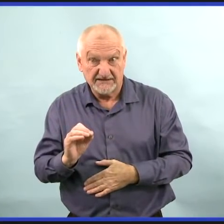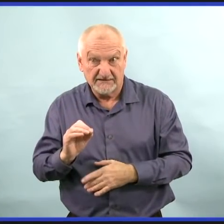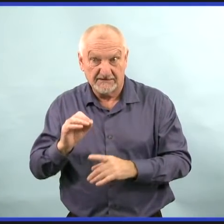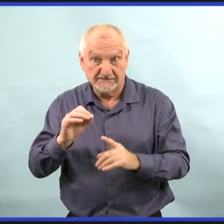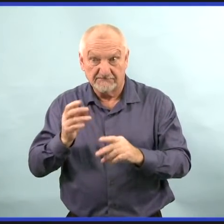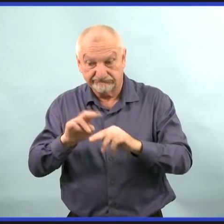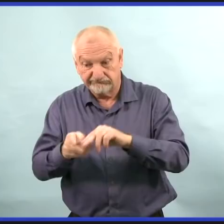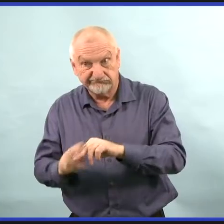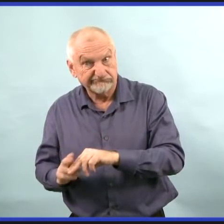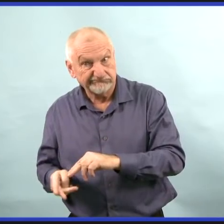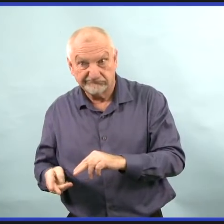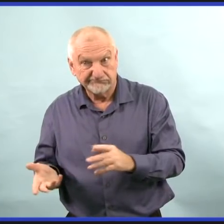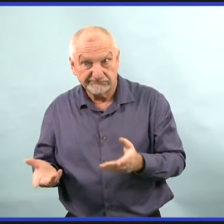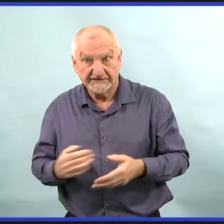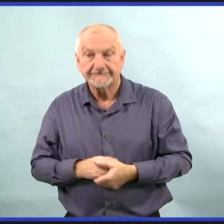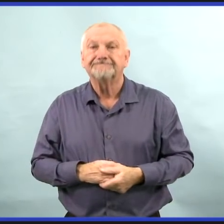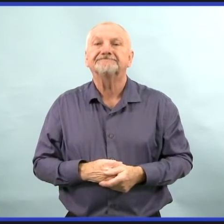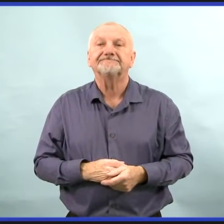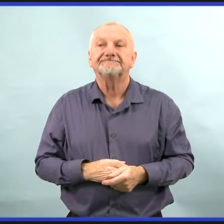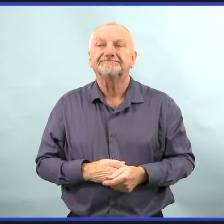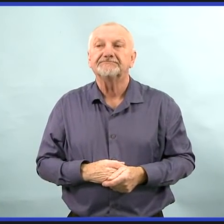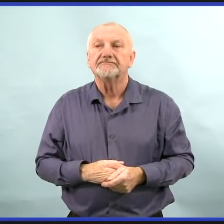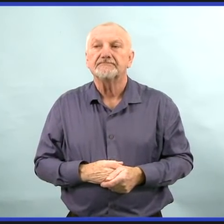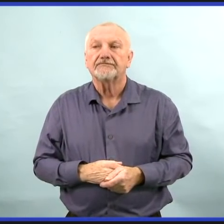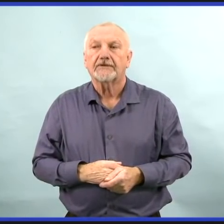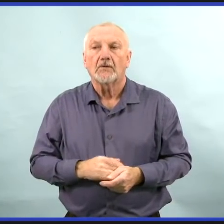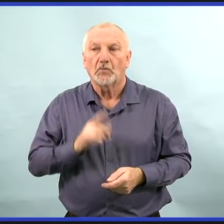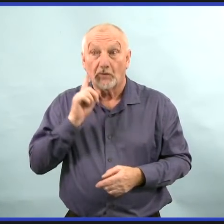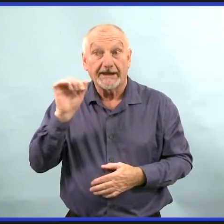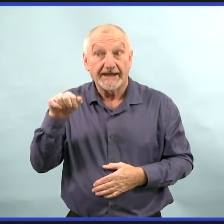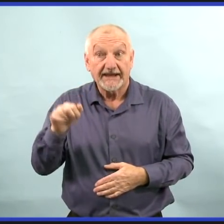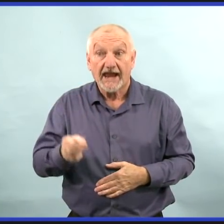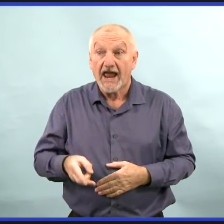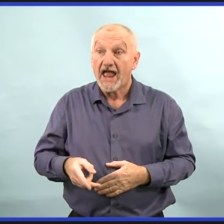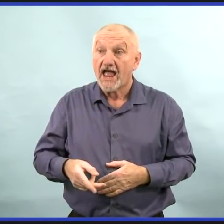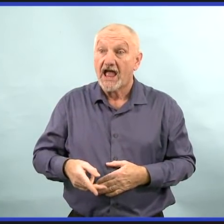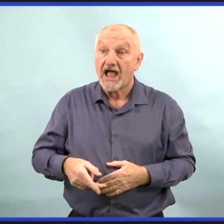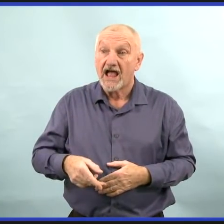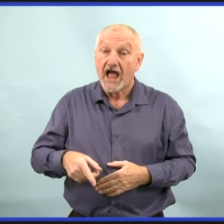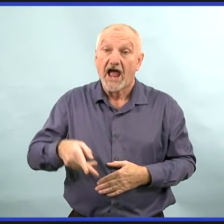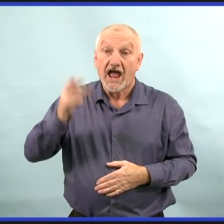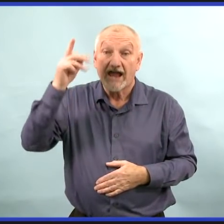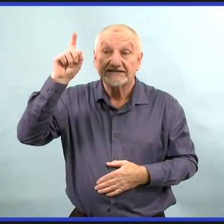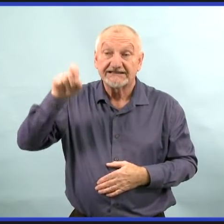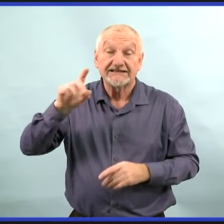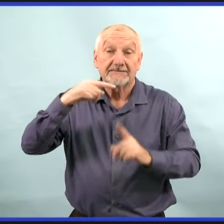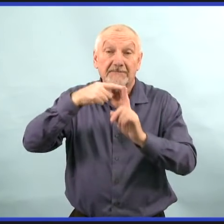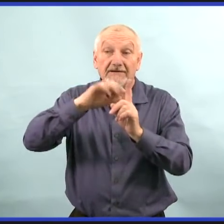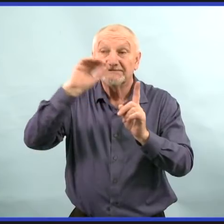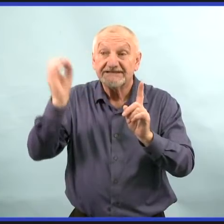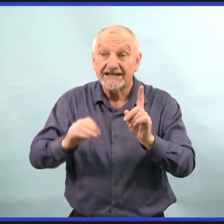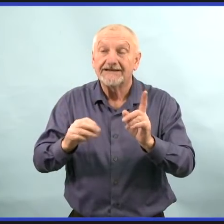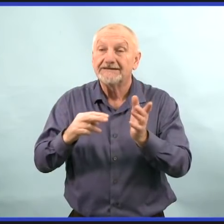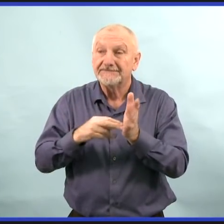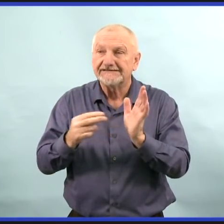is that you're missing many cases so we know with our show prevalence data that we we miss